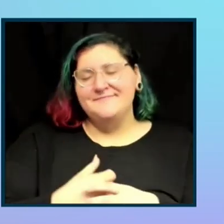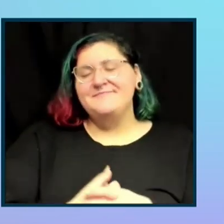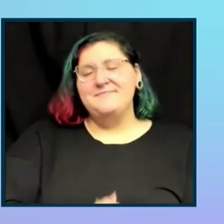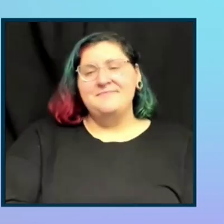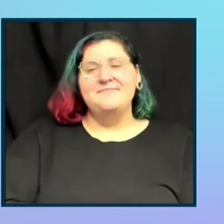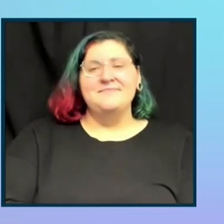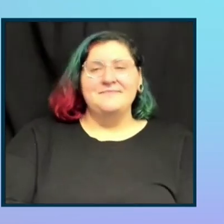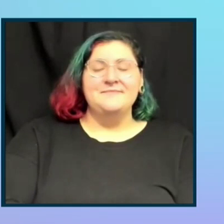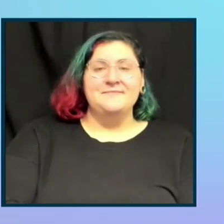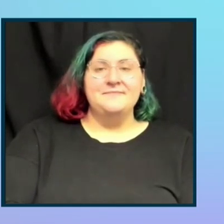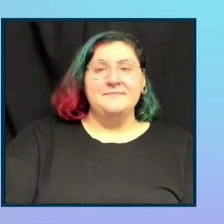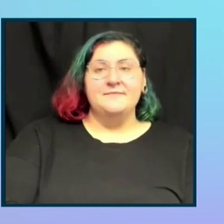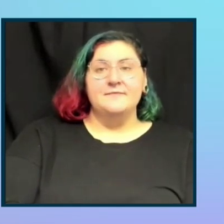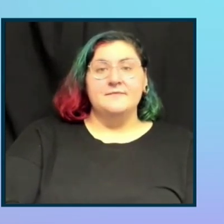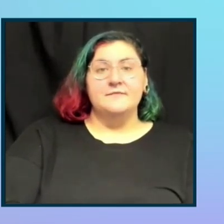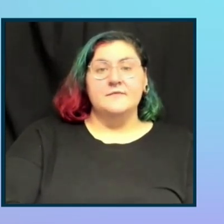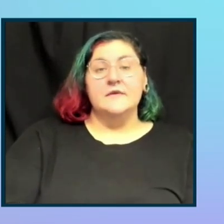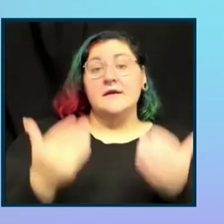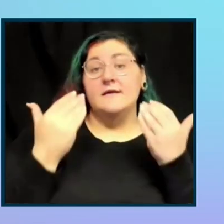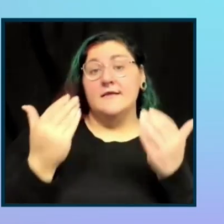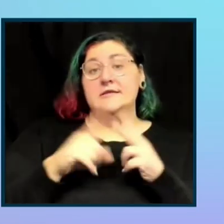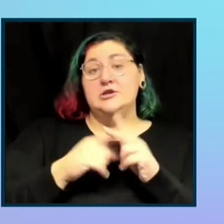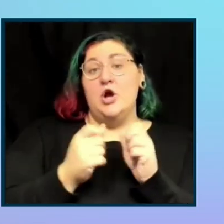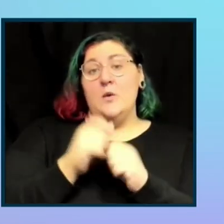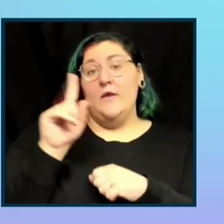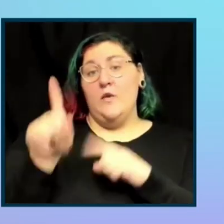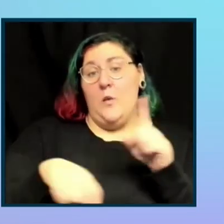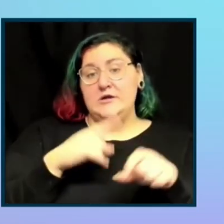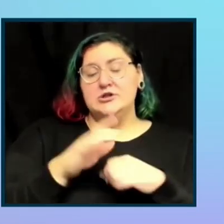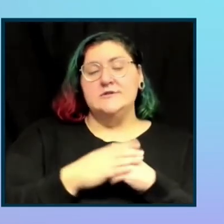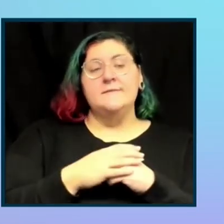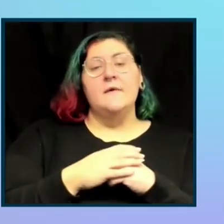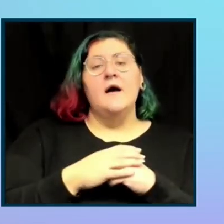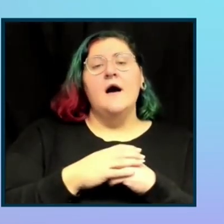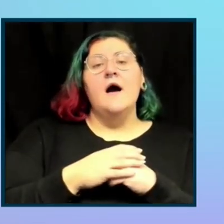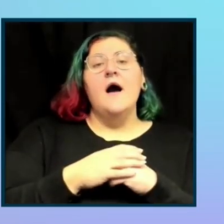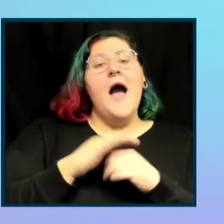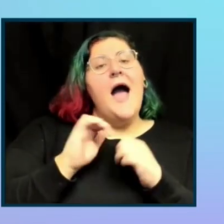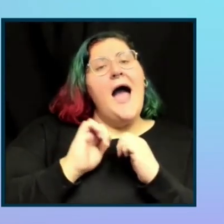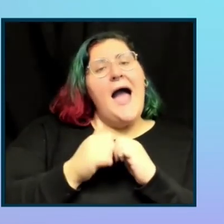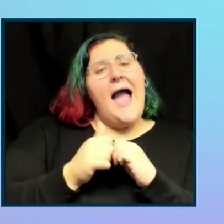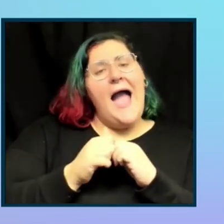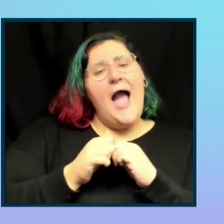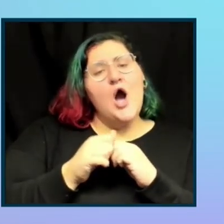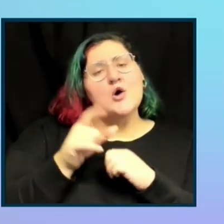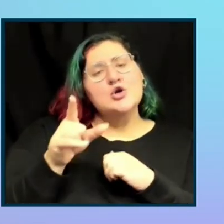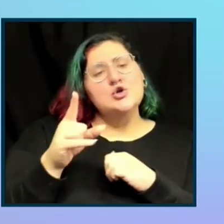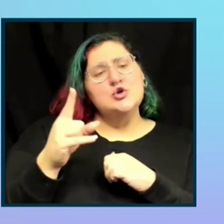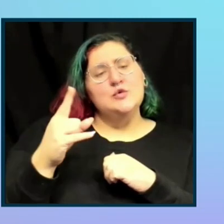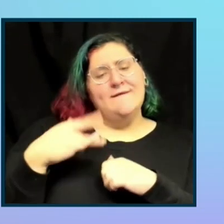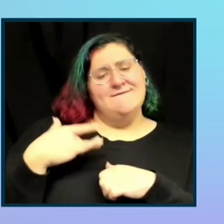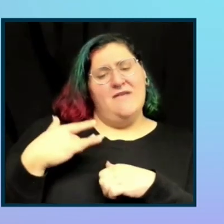Here's one that's fairly popular. "How do you find the CFD's online community response